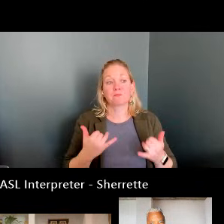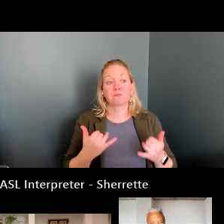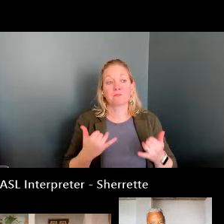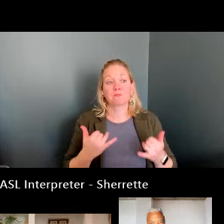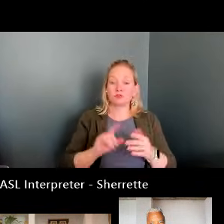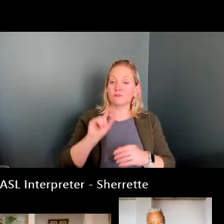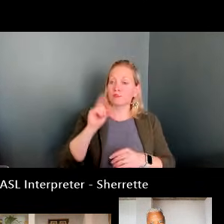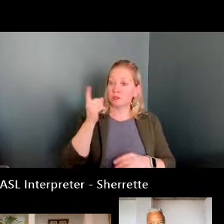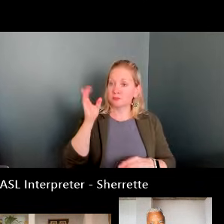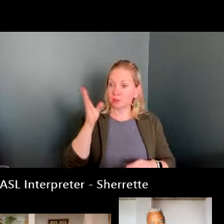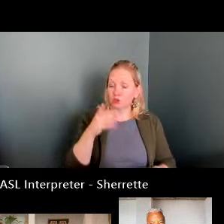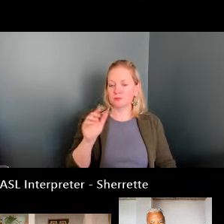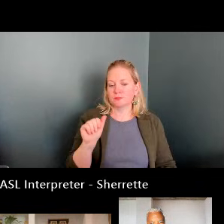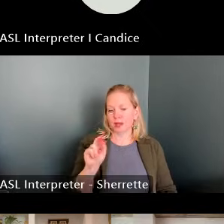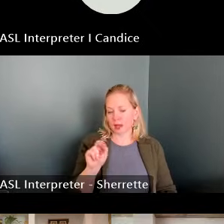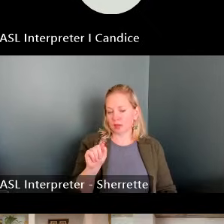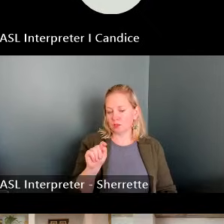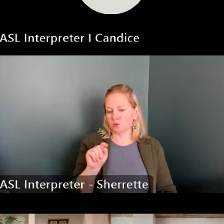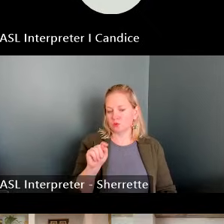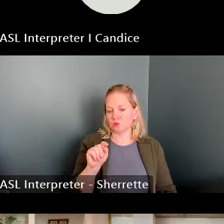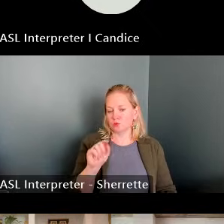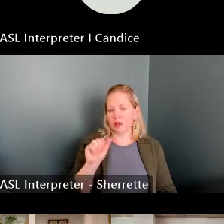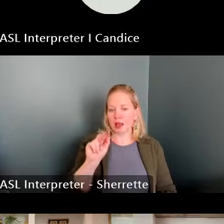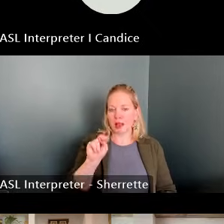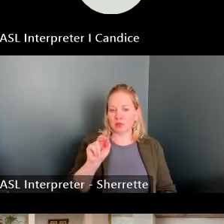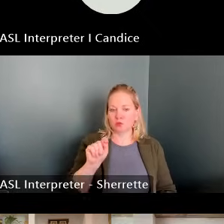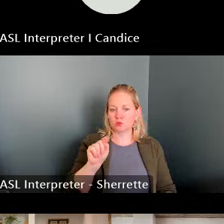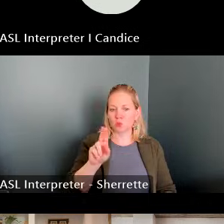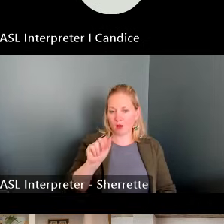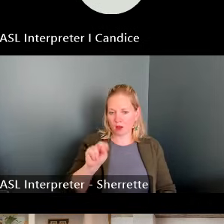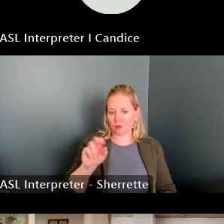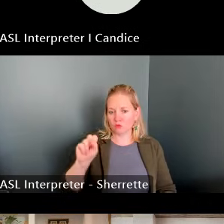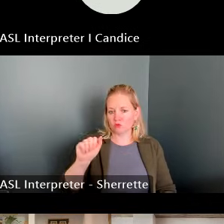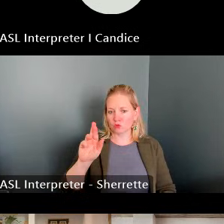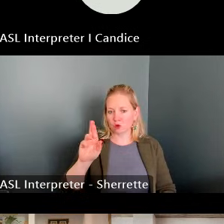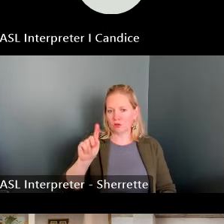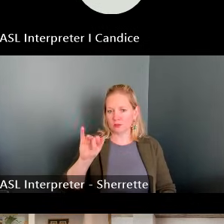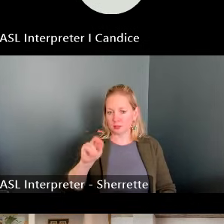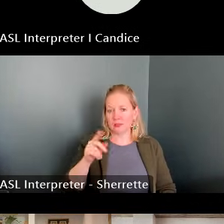Mr. Antuan Sartin. Mr. Sartin is a sickle cell disease advocate from Louisville, Kentucky. His